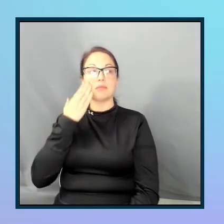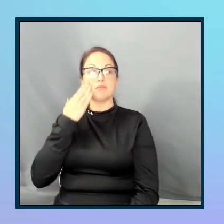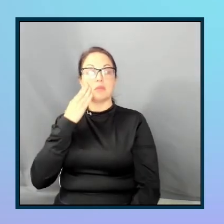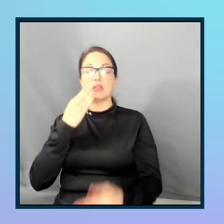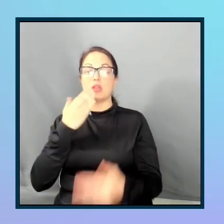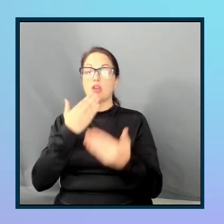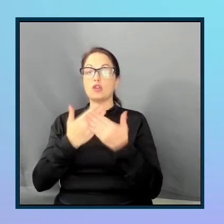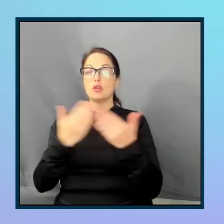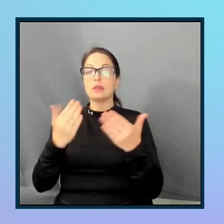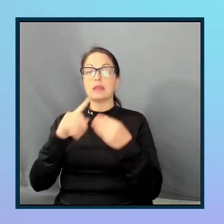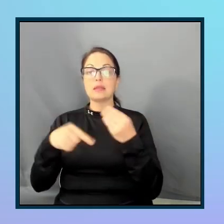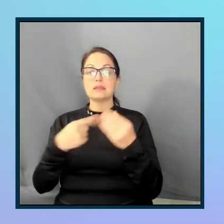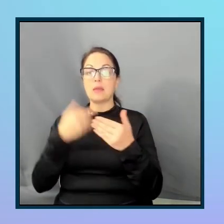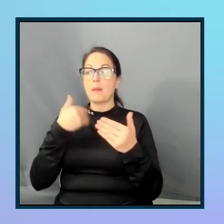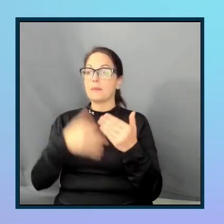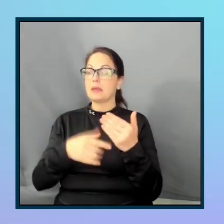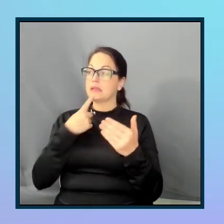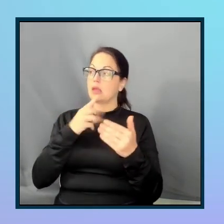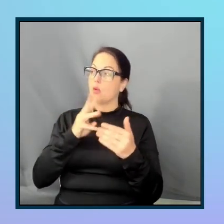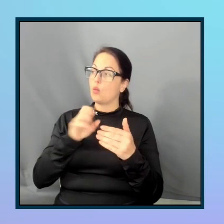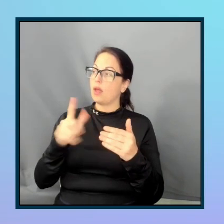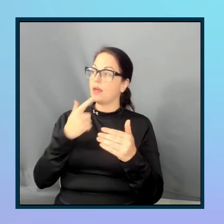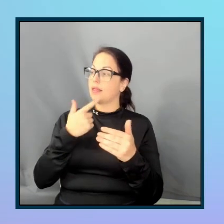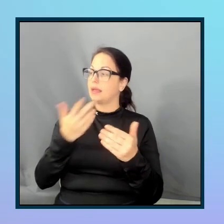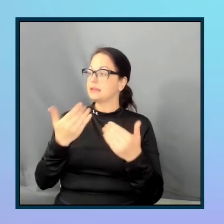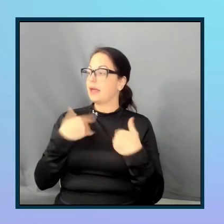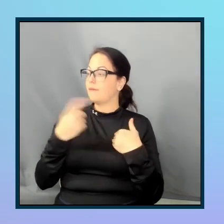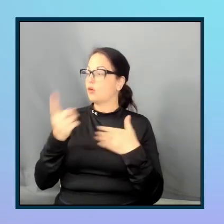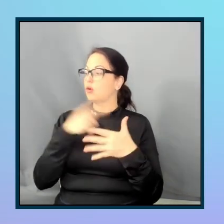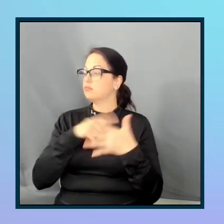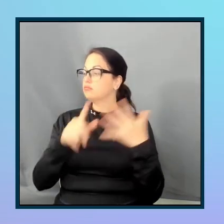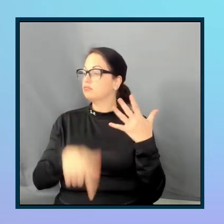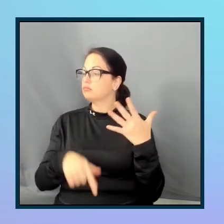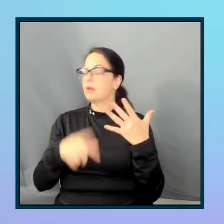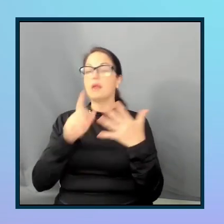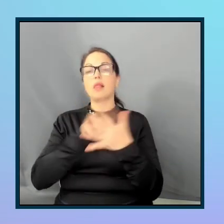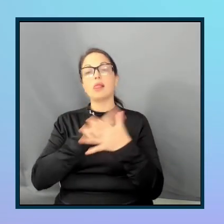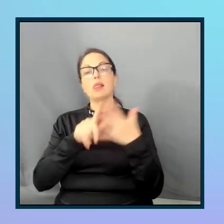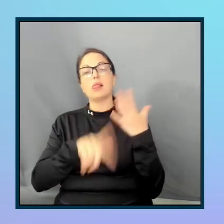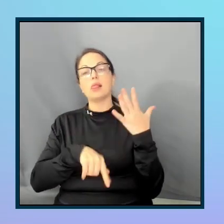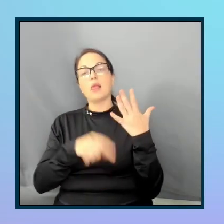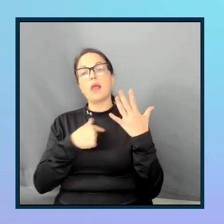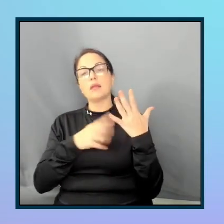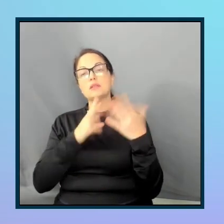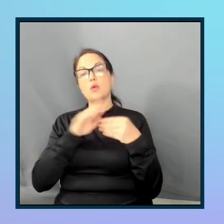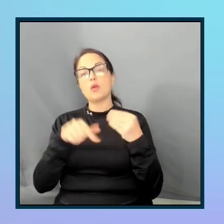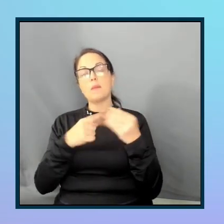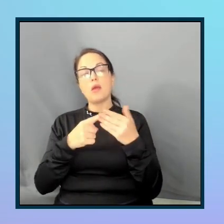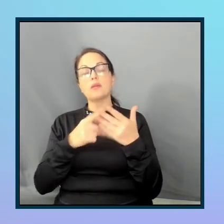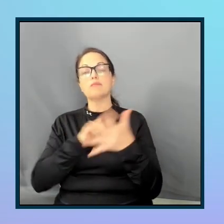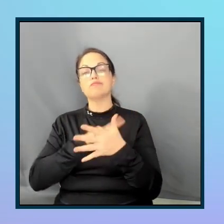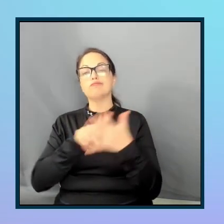"Well, let's have her talk about this in this other context." I spoke about it in that context, which gave me visibility